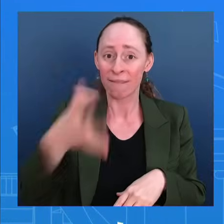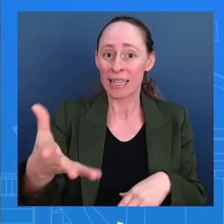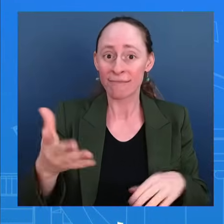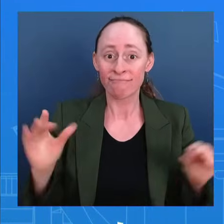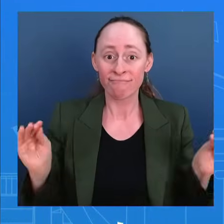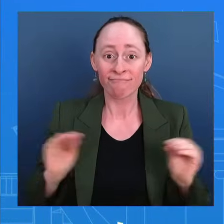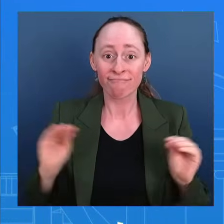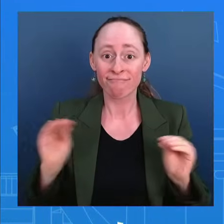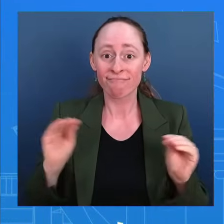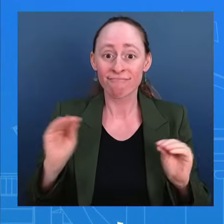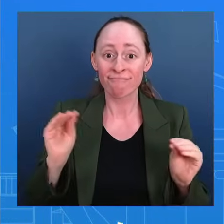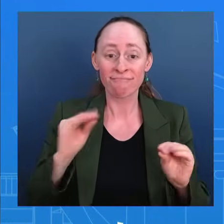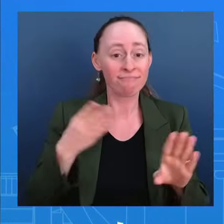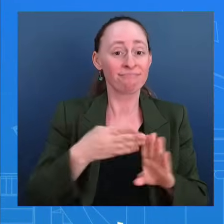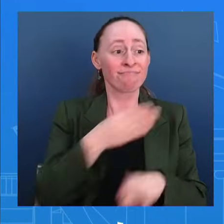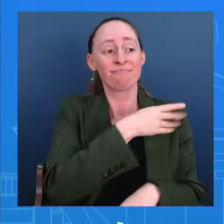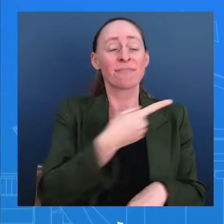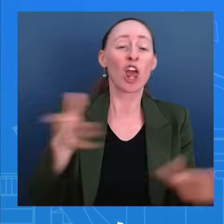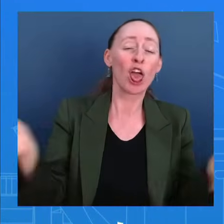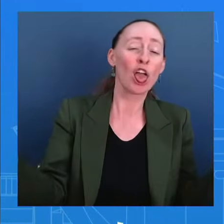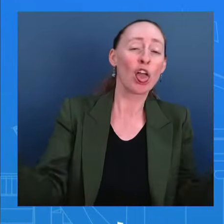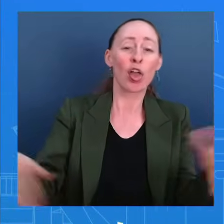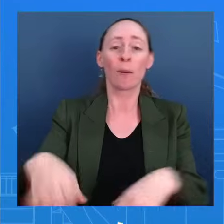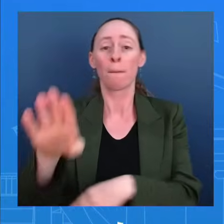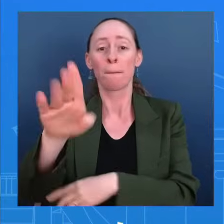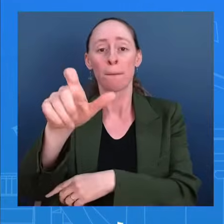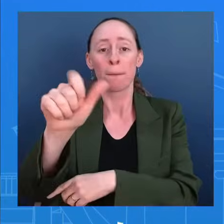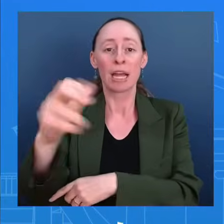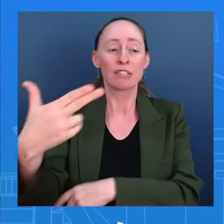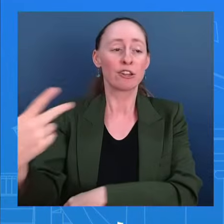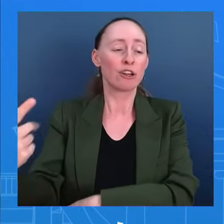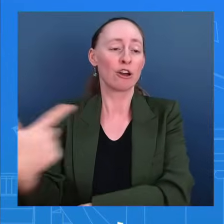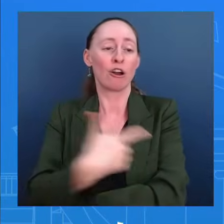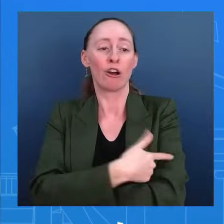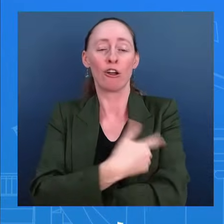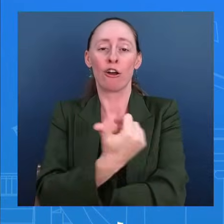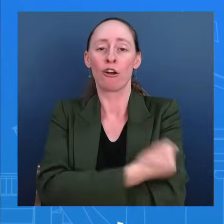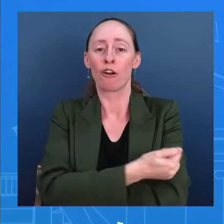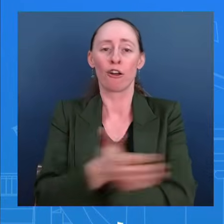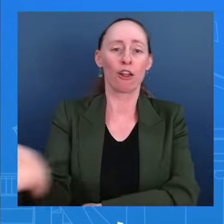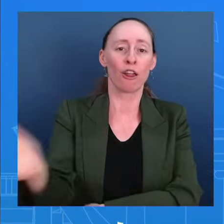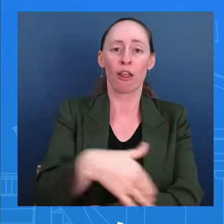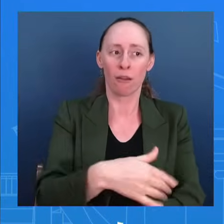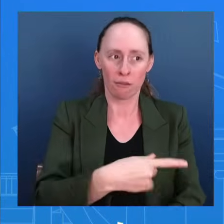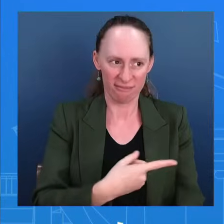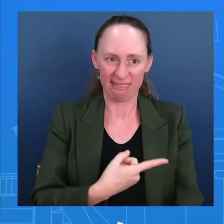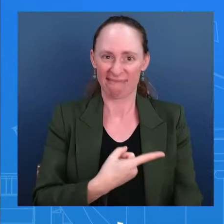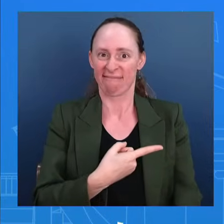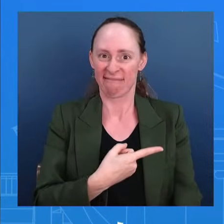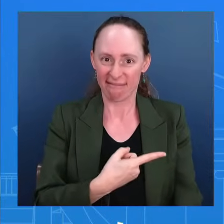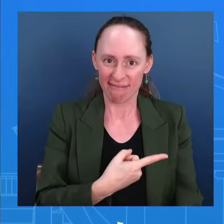to inject bleach. And you have this president and this vice president who took it very seriously